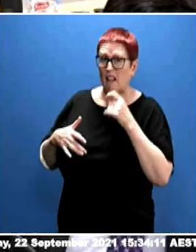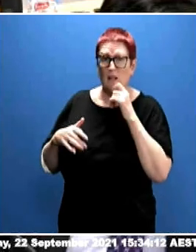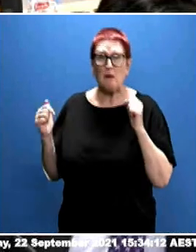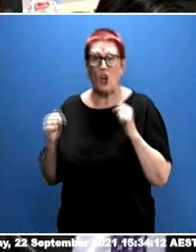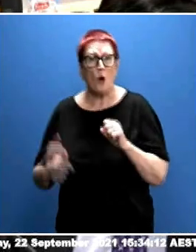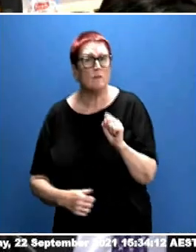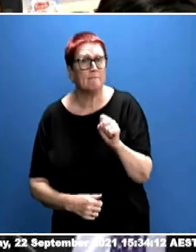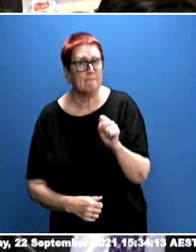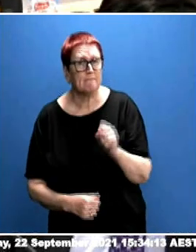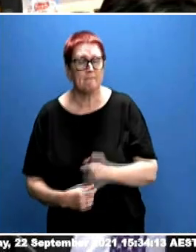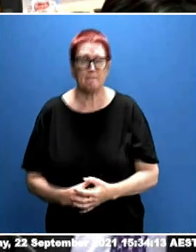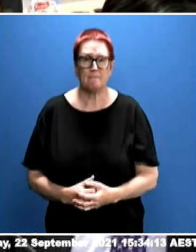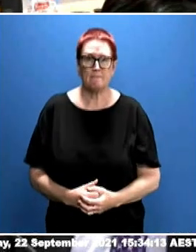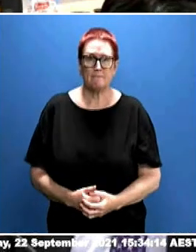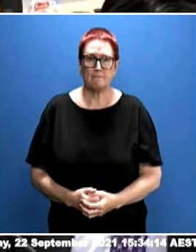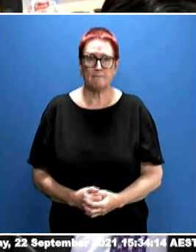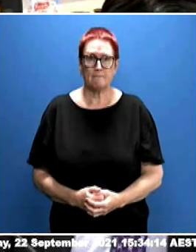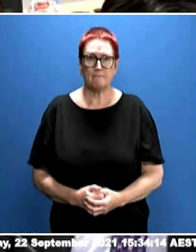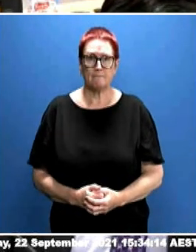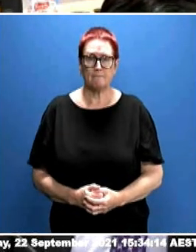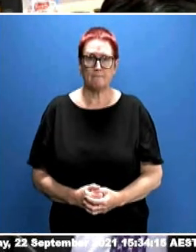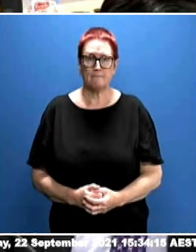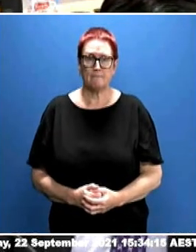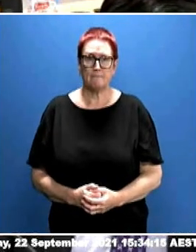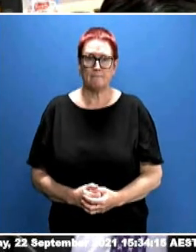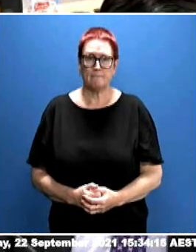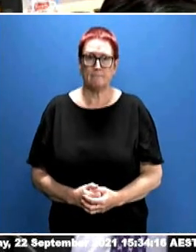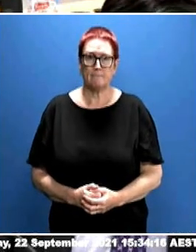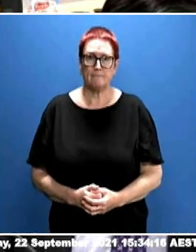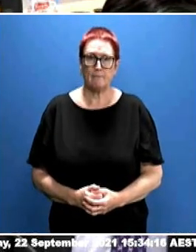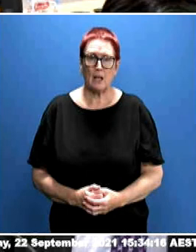Do you know what percentage of children who enter the Kath French Centre